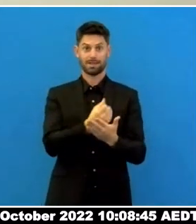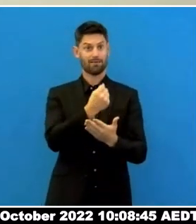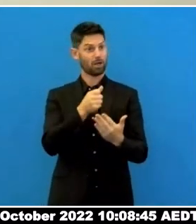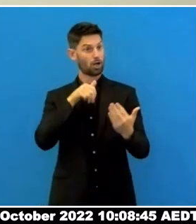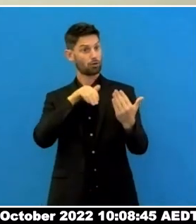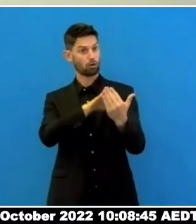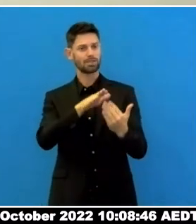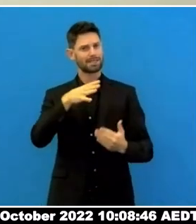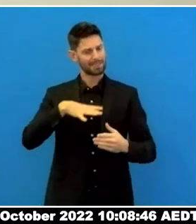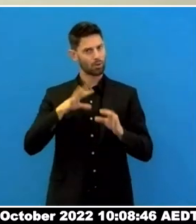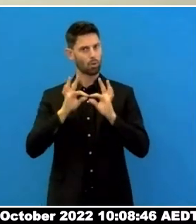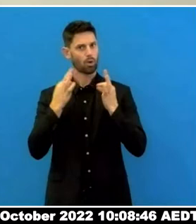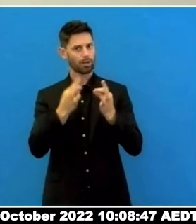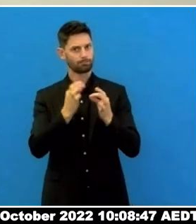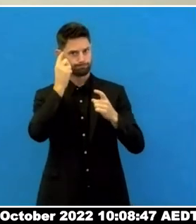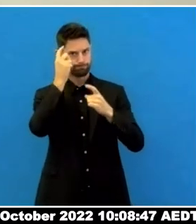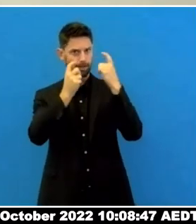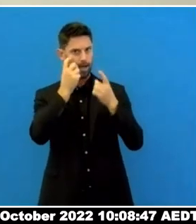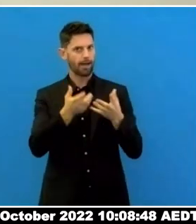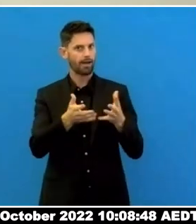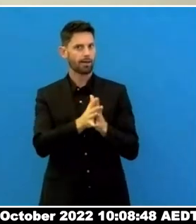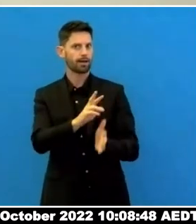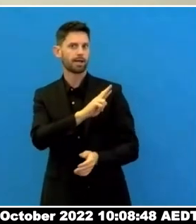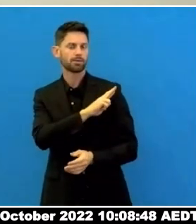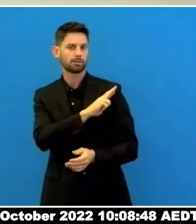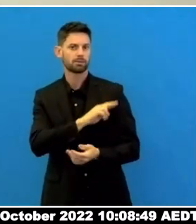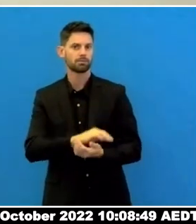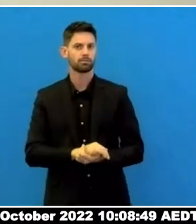Sustaining culturally safe services is an ongoing process